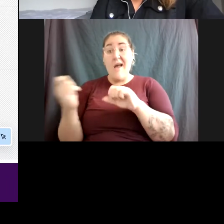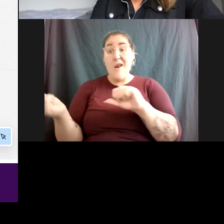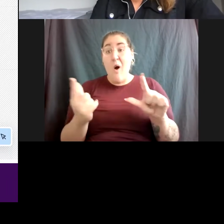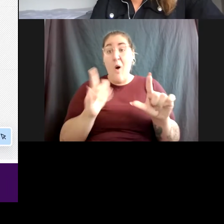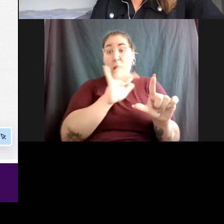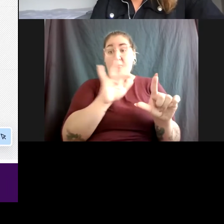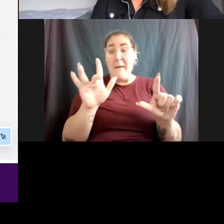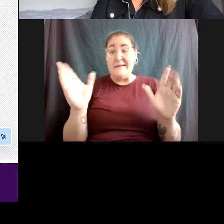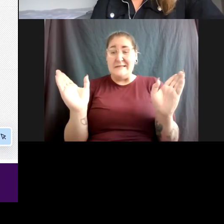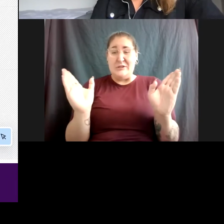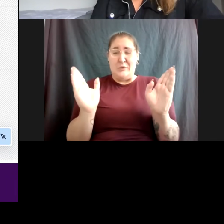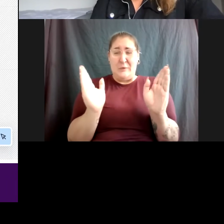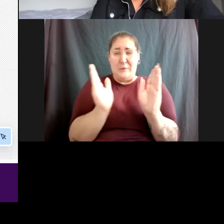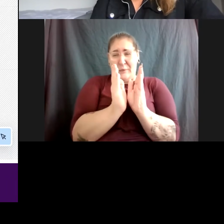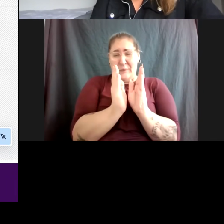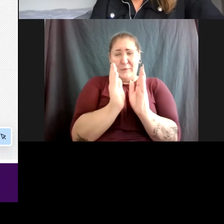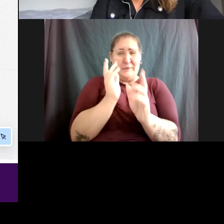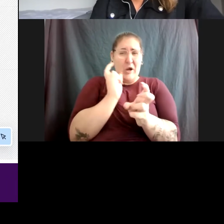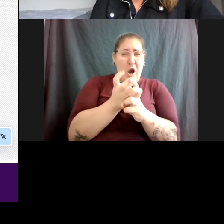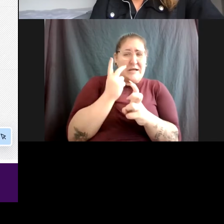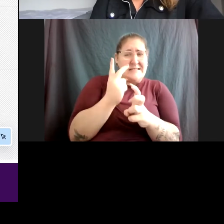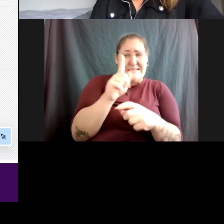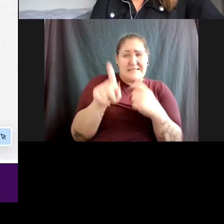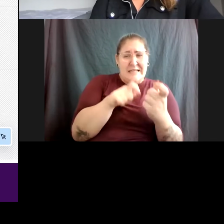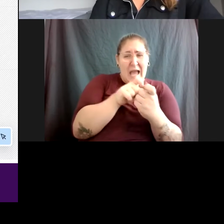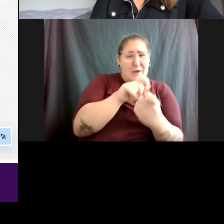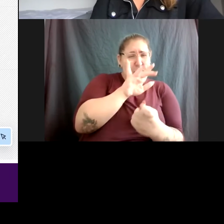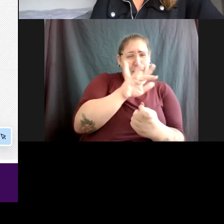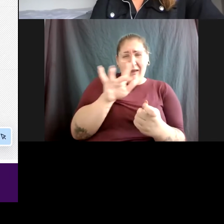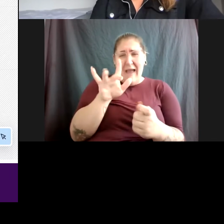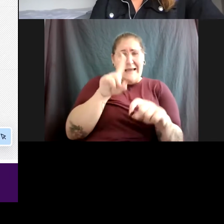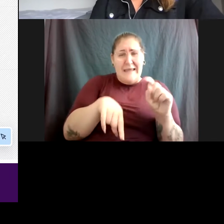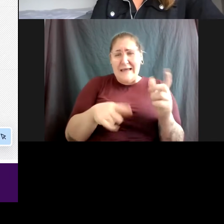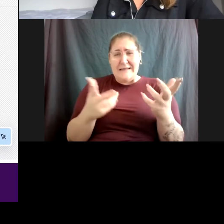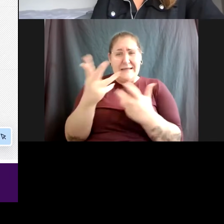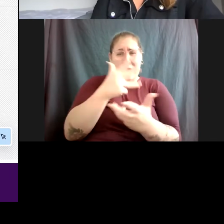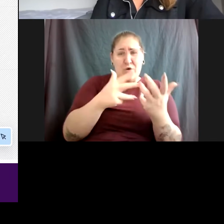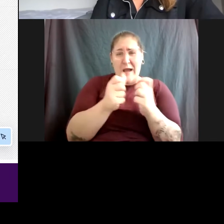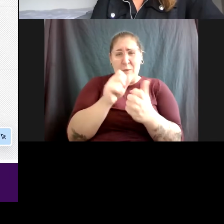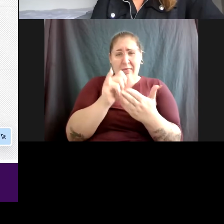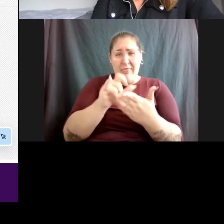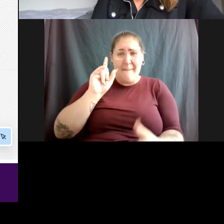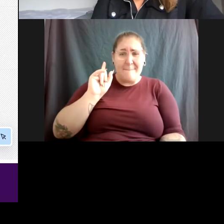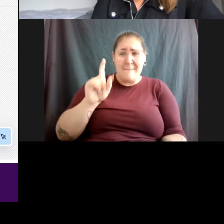increasingly different to accurately get your mouse to interact with that button.